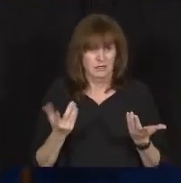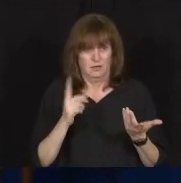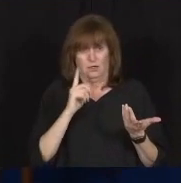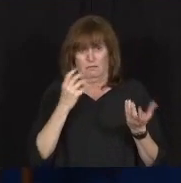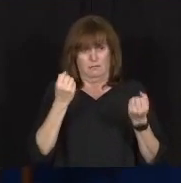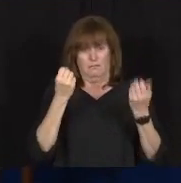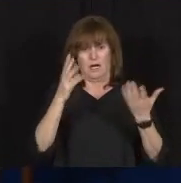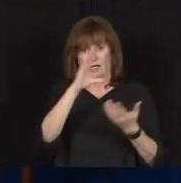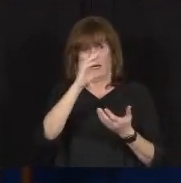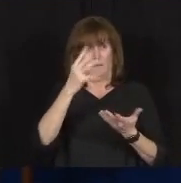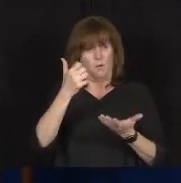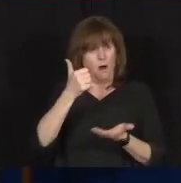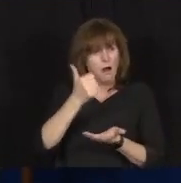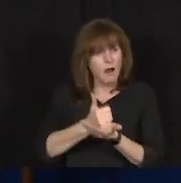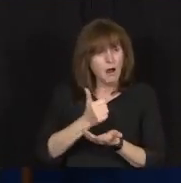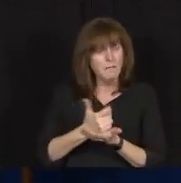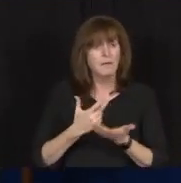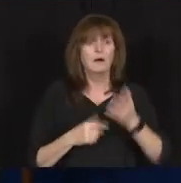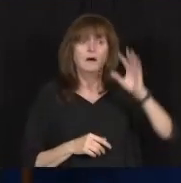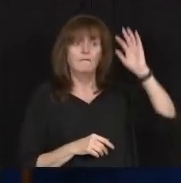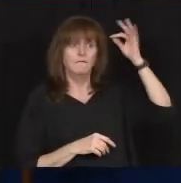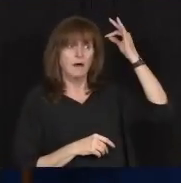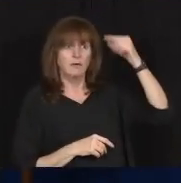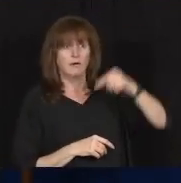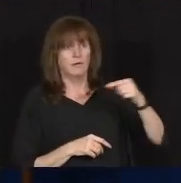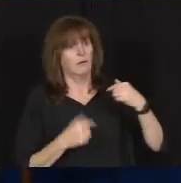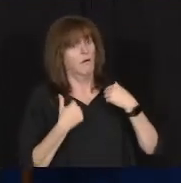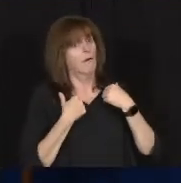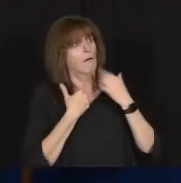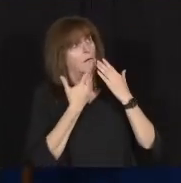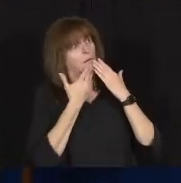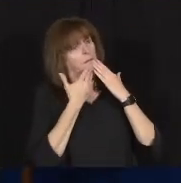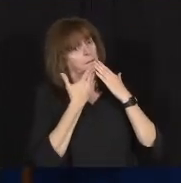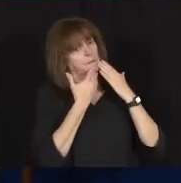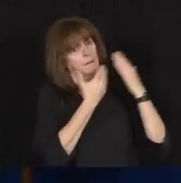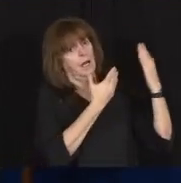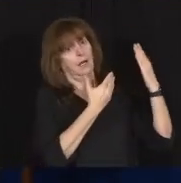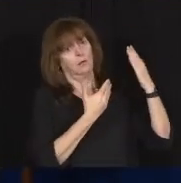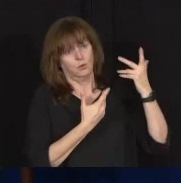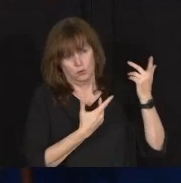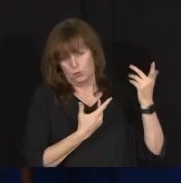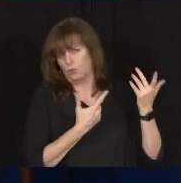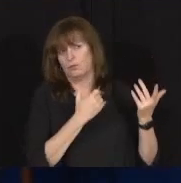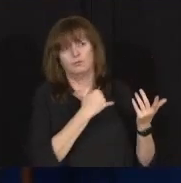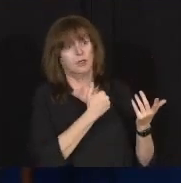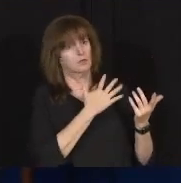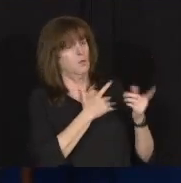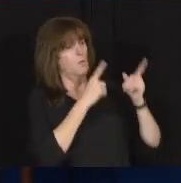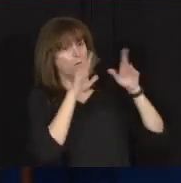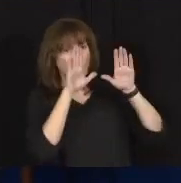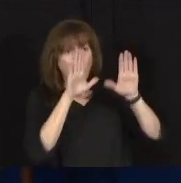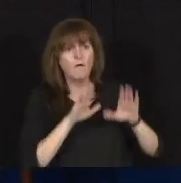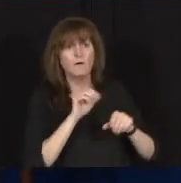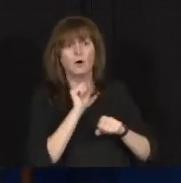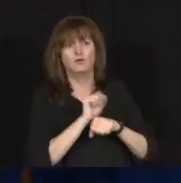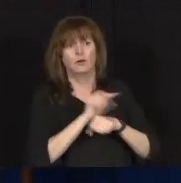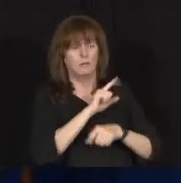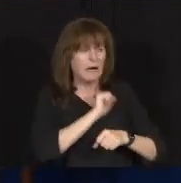A s for the federal government they are doing a great job. I would like to thank the Prime Minister. He's doing a phenomenal job